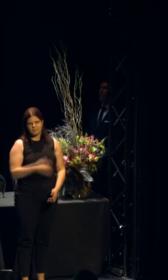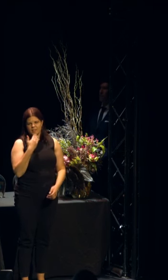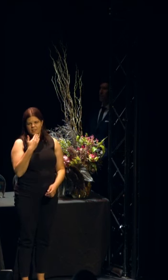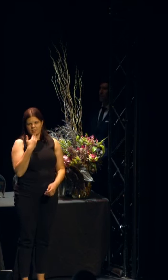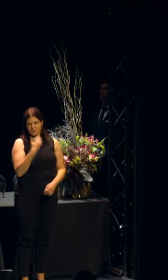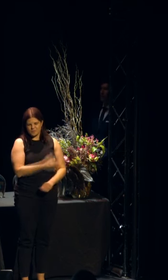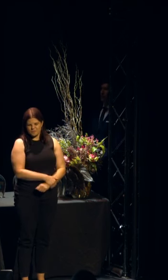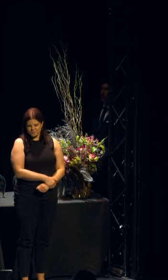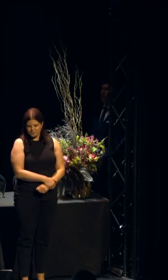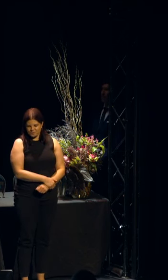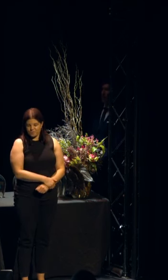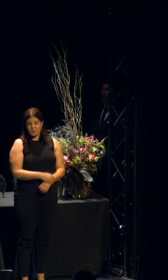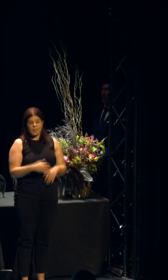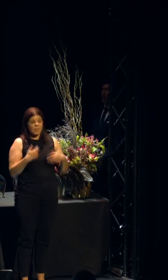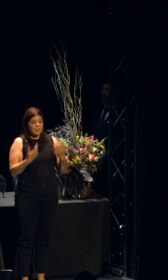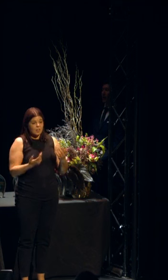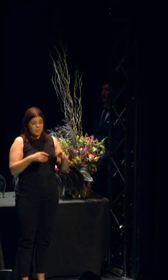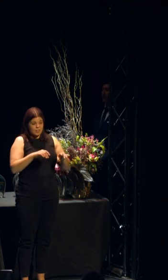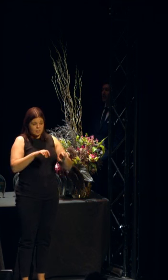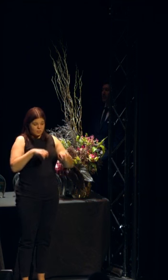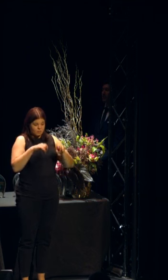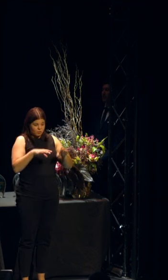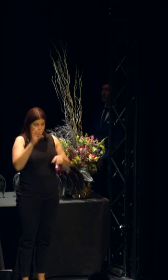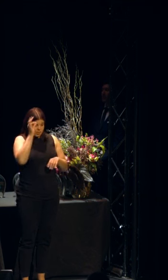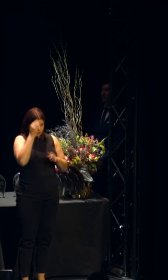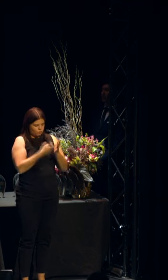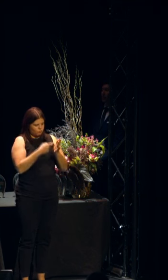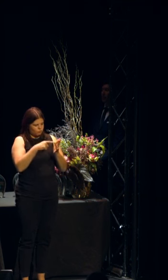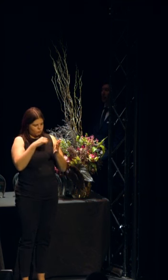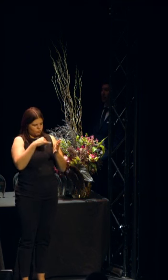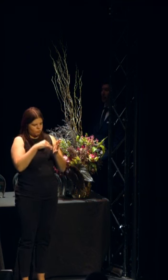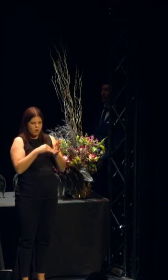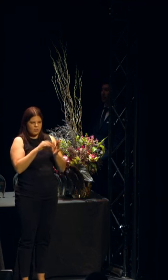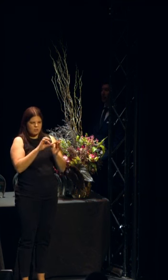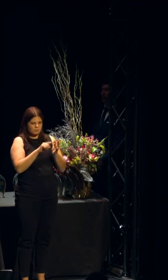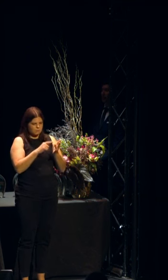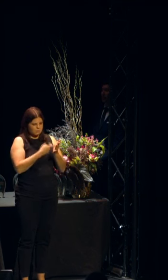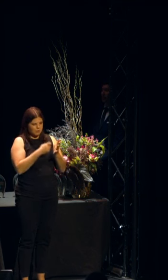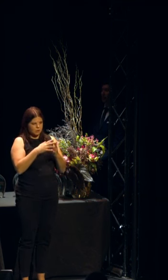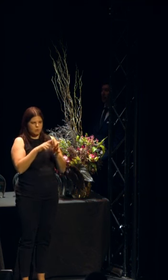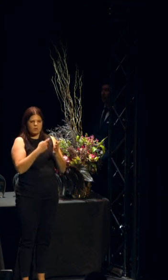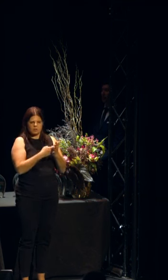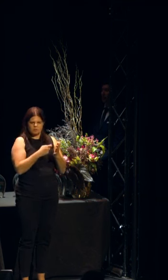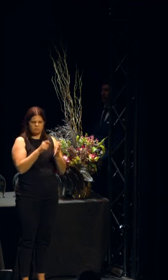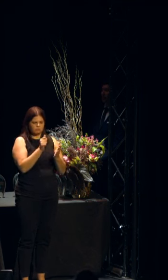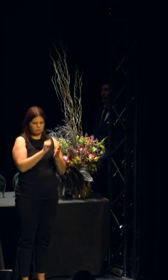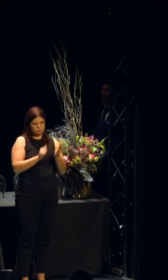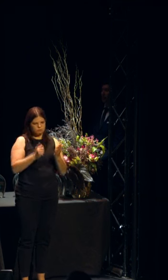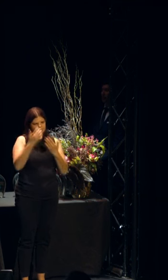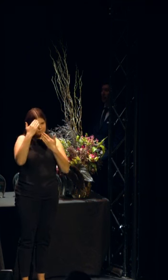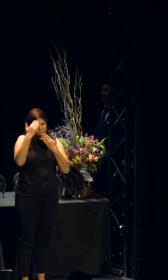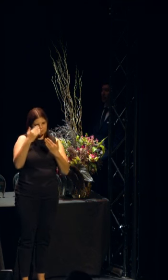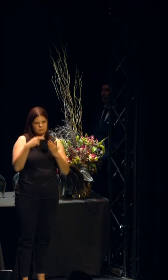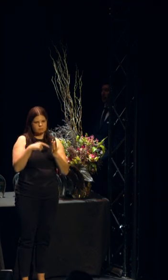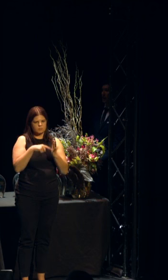The Australia Council Ros Bower Award for Community Arts and Cultural Development honours journalist , television producer, community arts pioneer